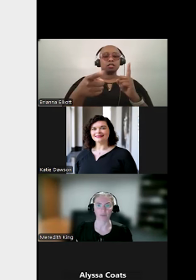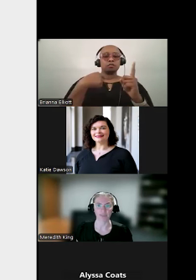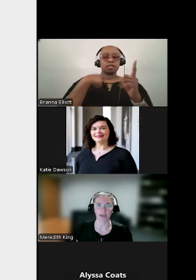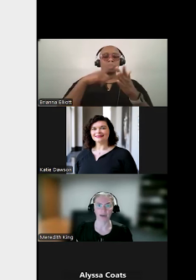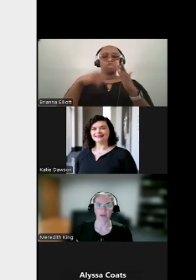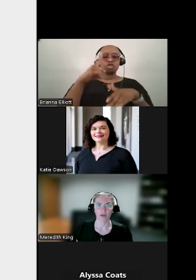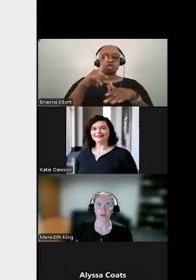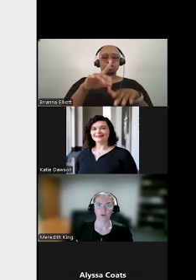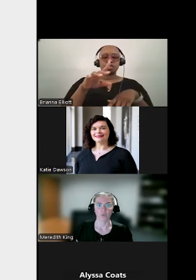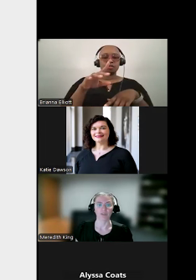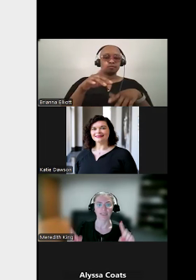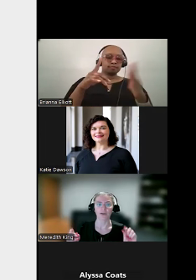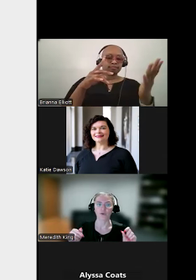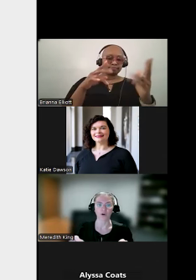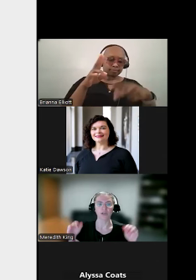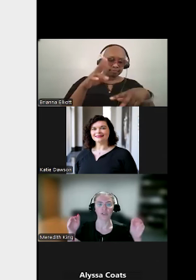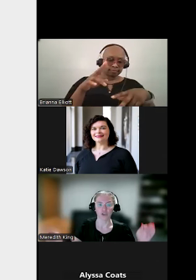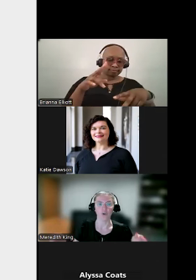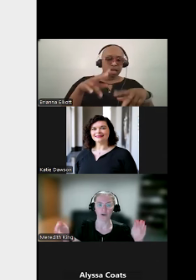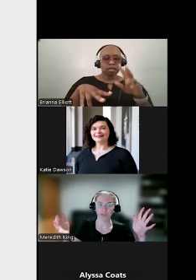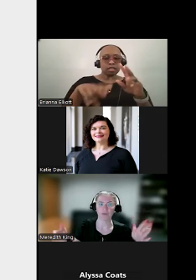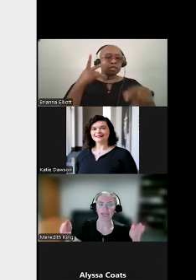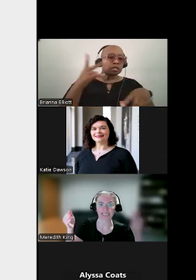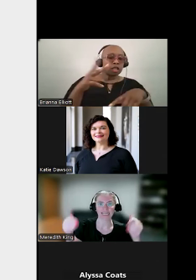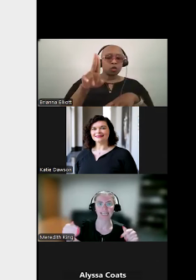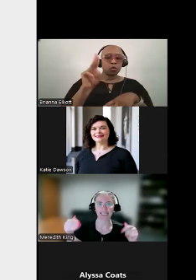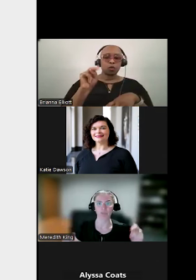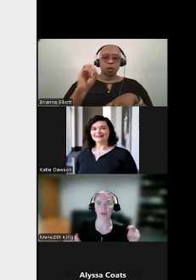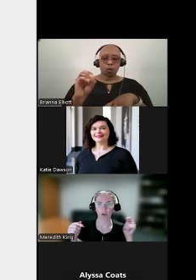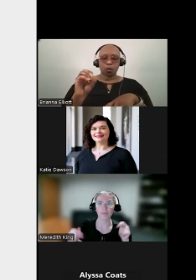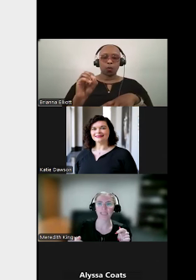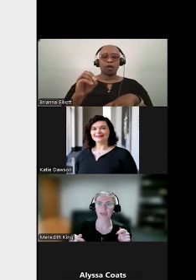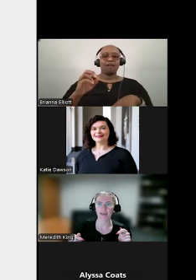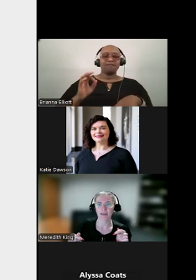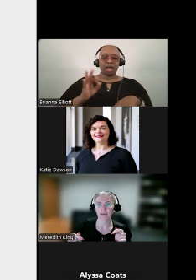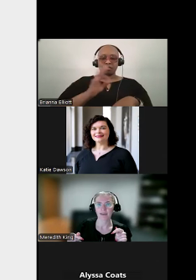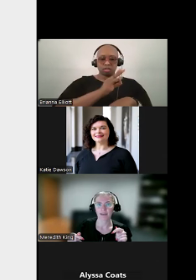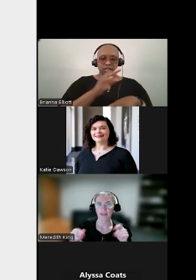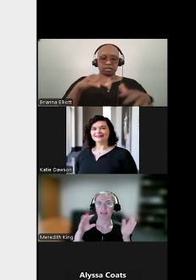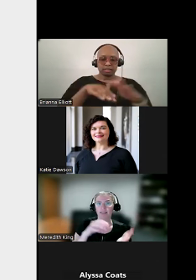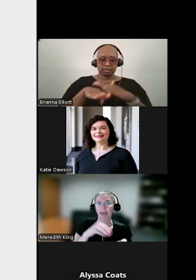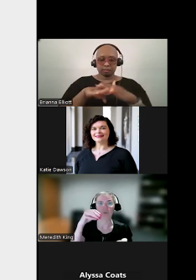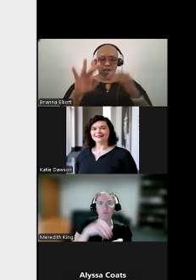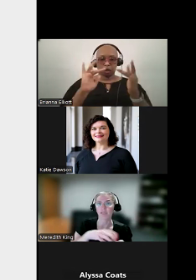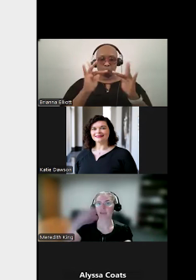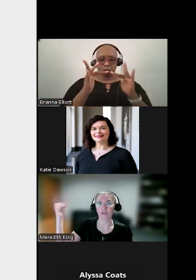website. We've linked the words UNO's faculty accessibility website. That when you click it,